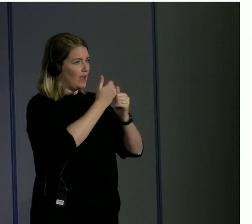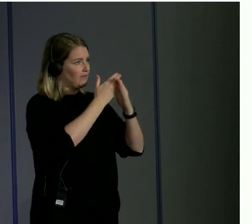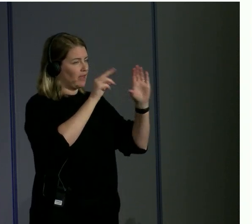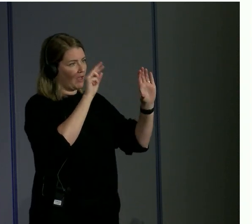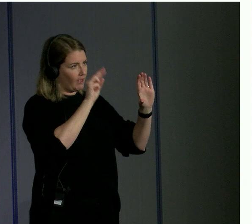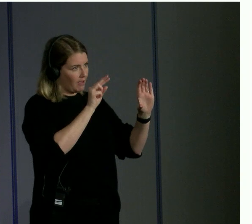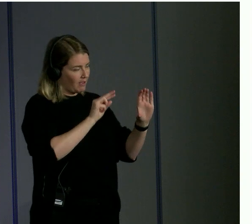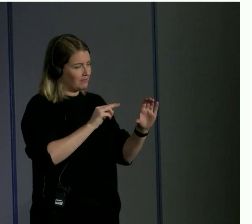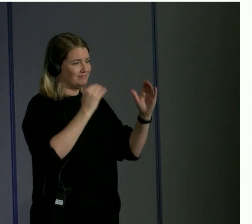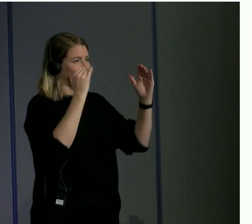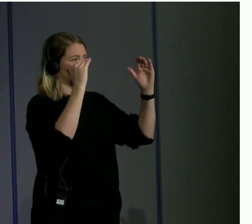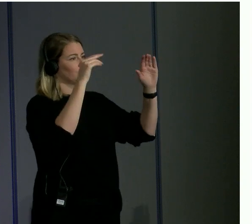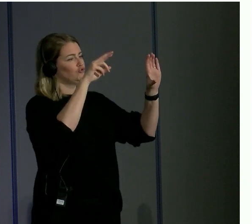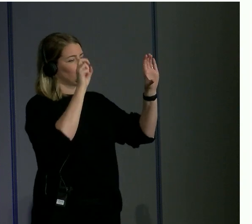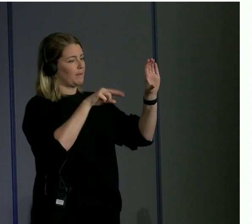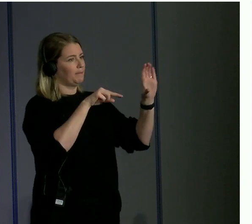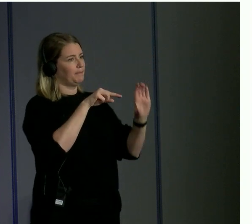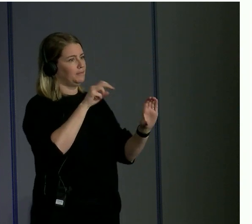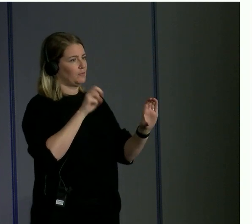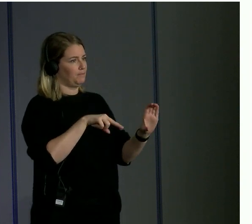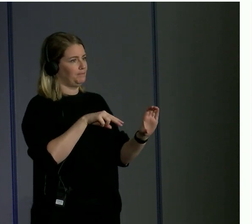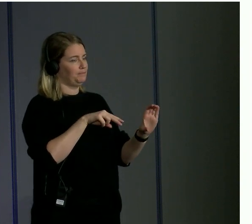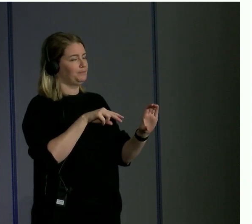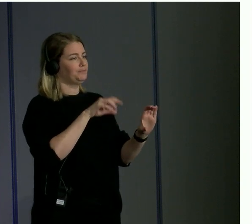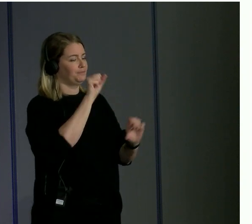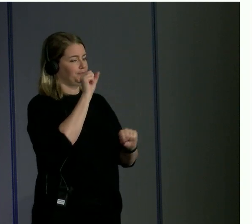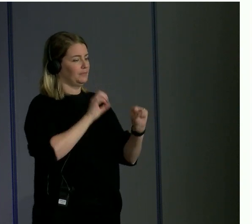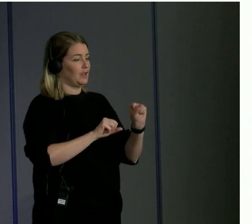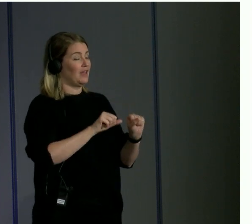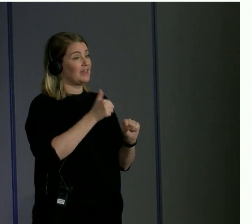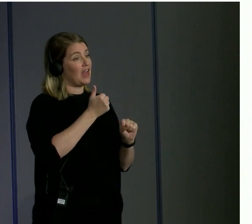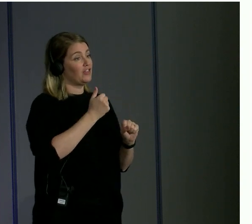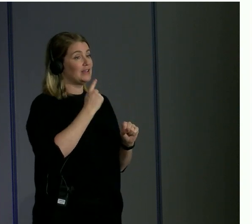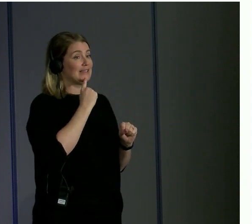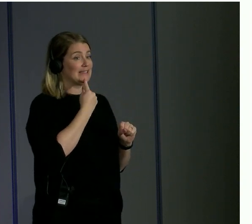And then the third thing that is no significant barrier would be Alt Text. Making sure you have